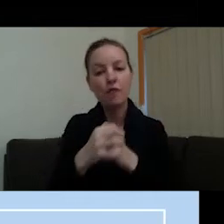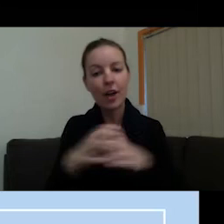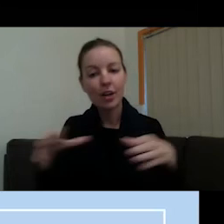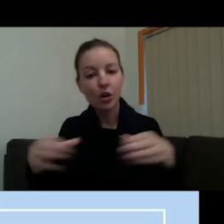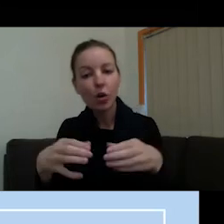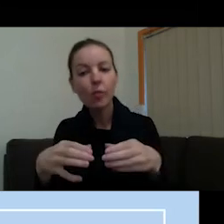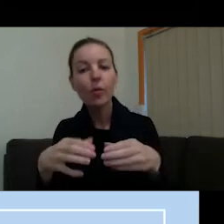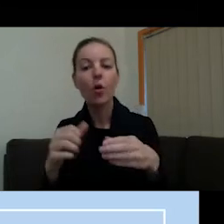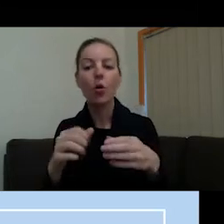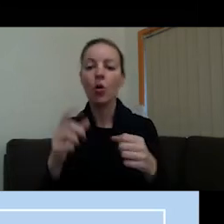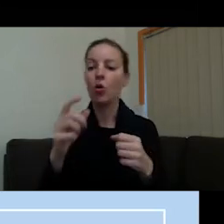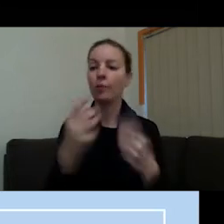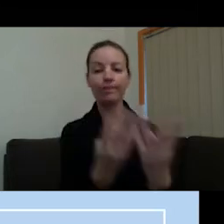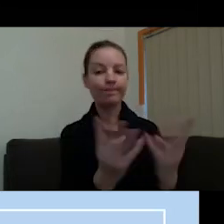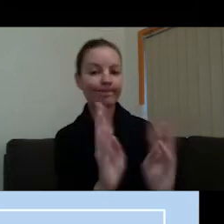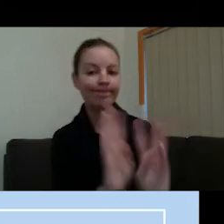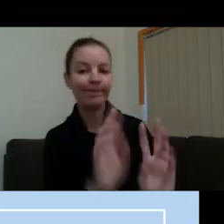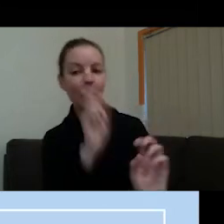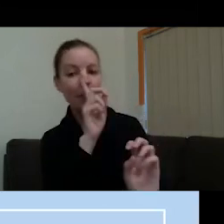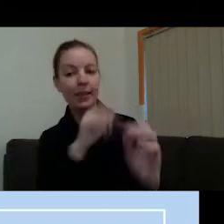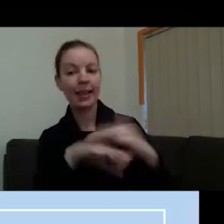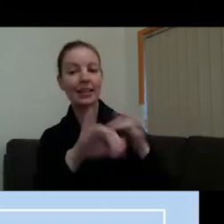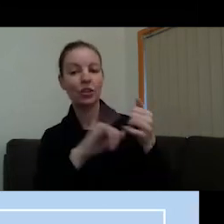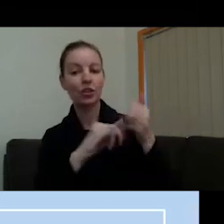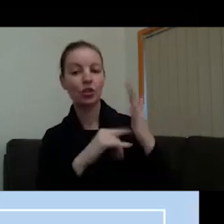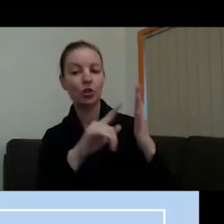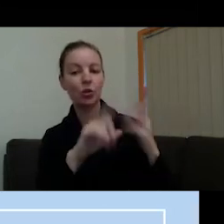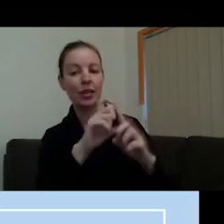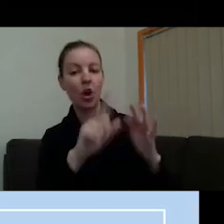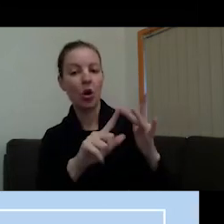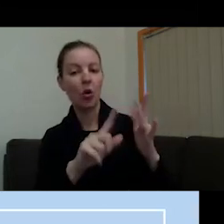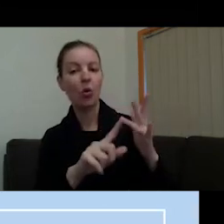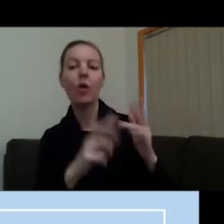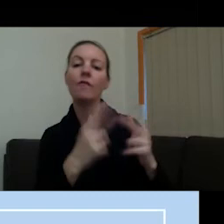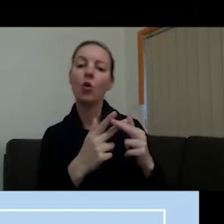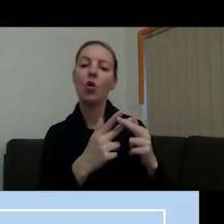of people at a studio and address conflict, for example, if - you